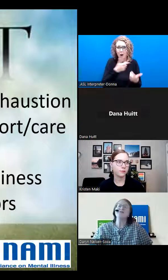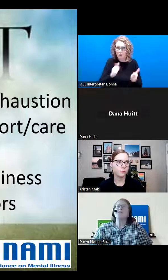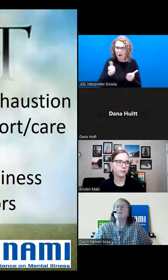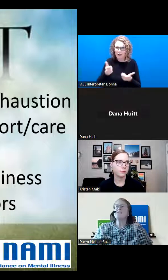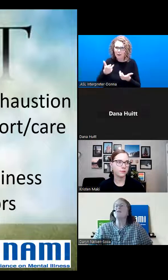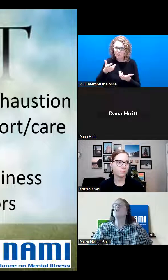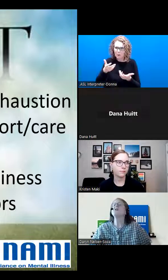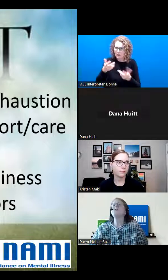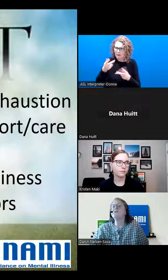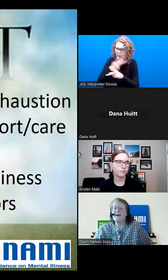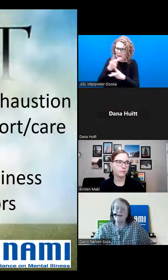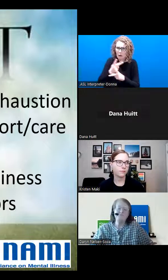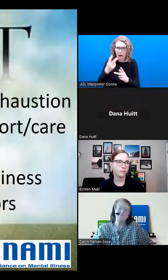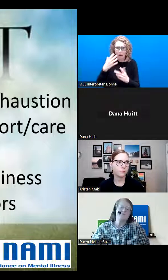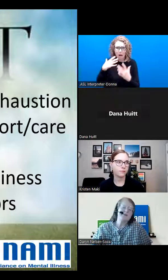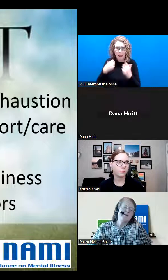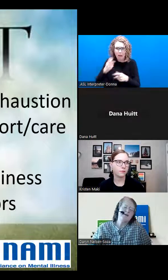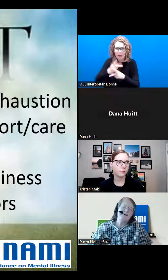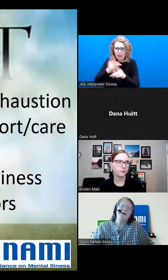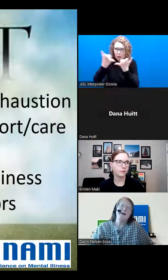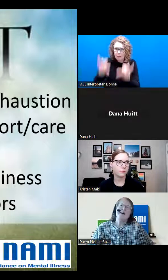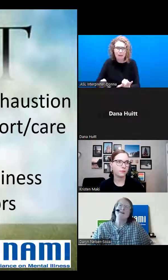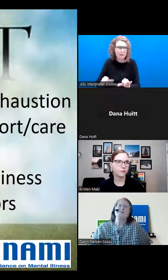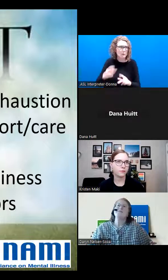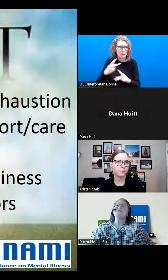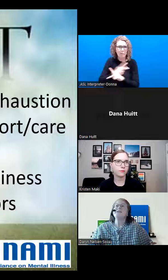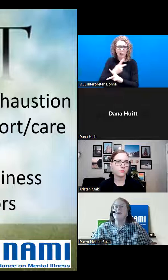But it seeks to understand how people are feeling about their role and the particular